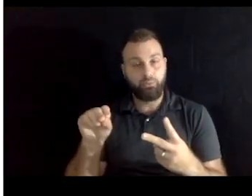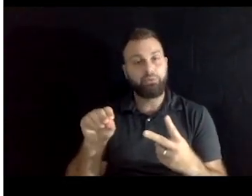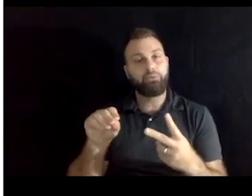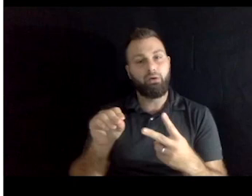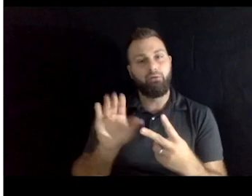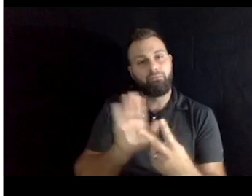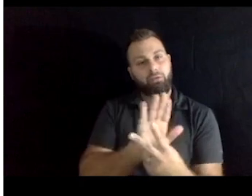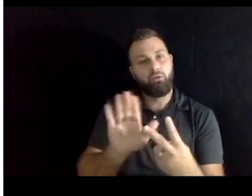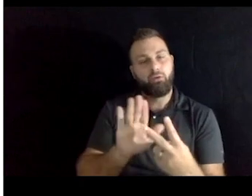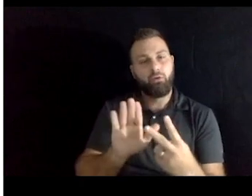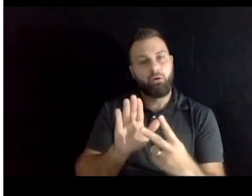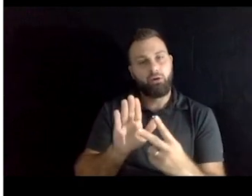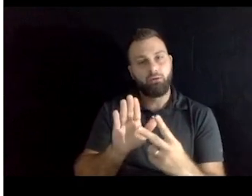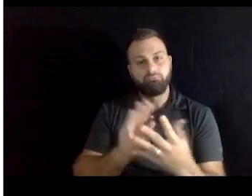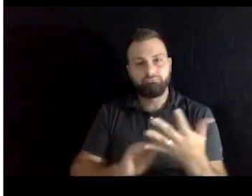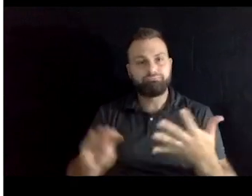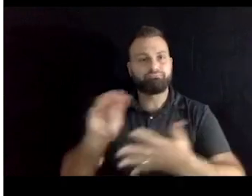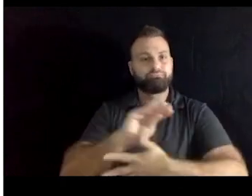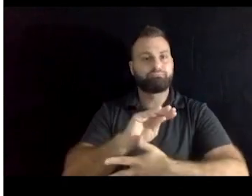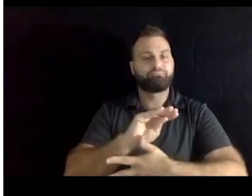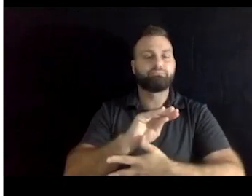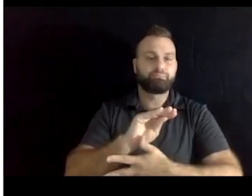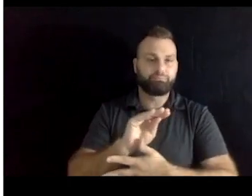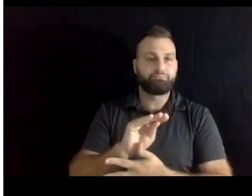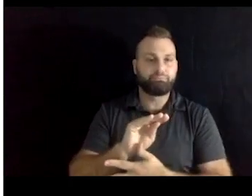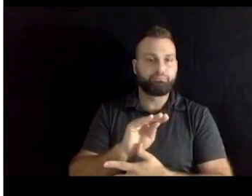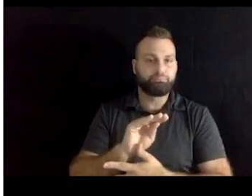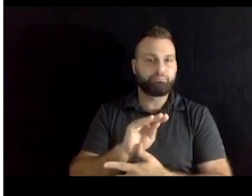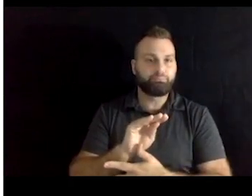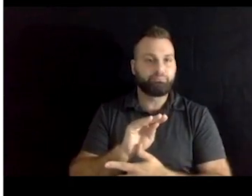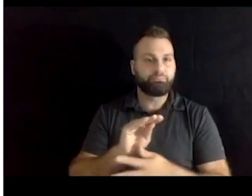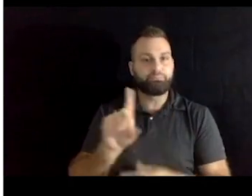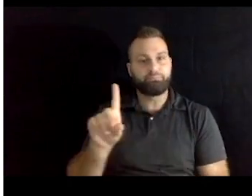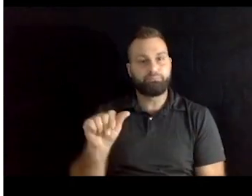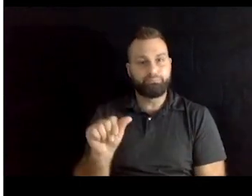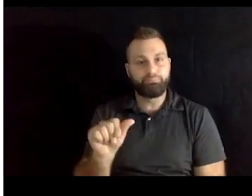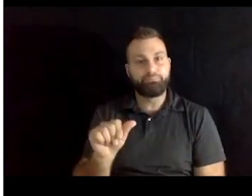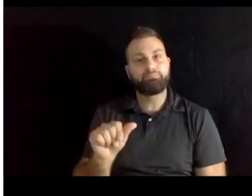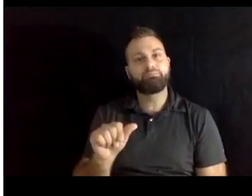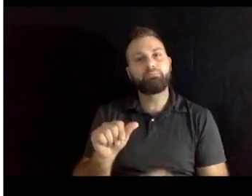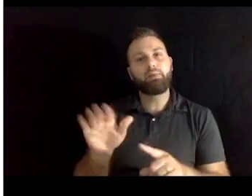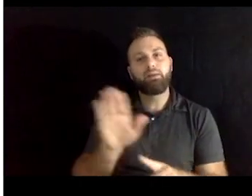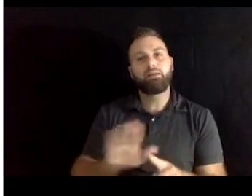This was also another randomized control trial. Just over 2200 volunteer participants,